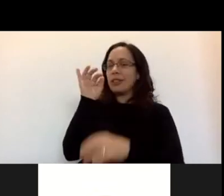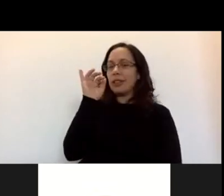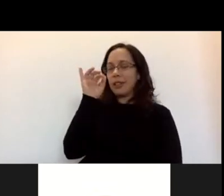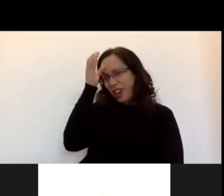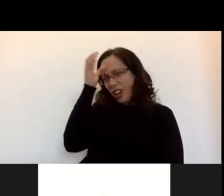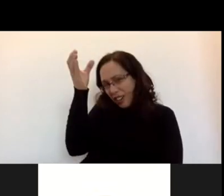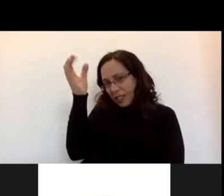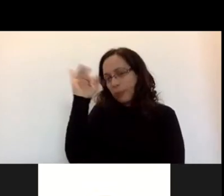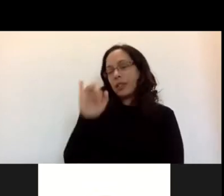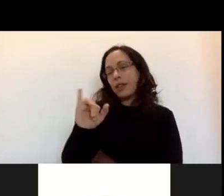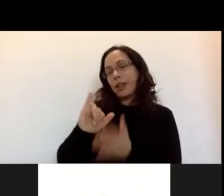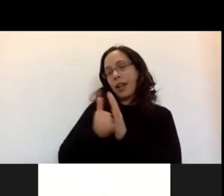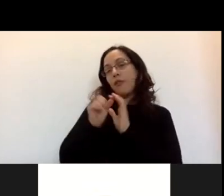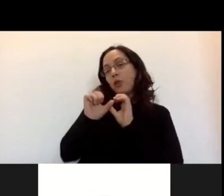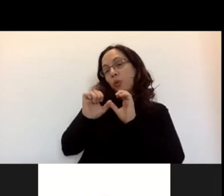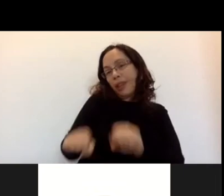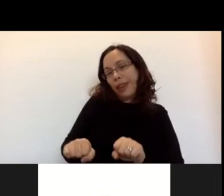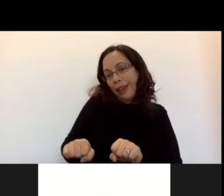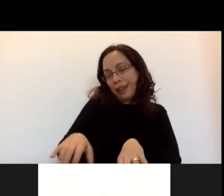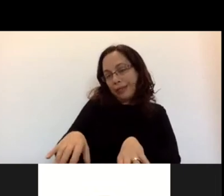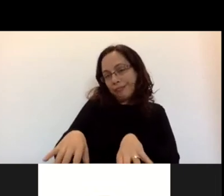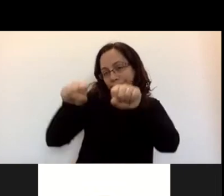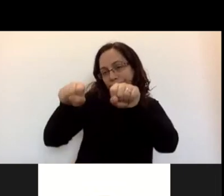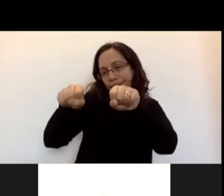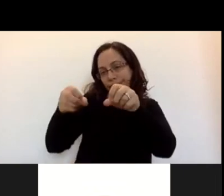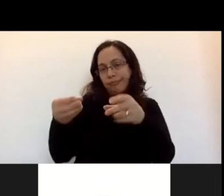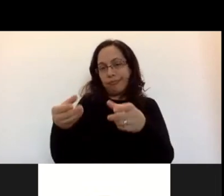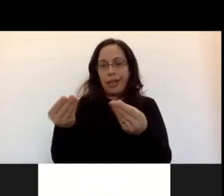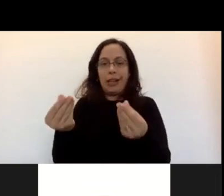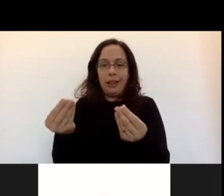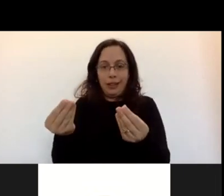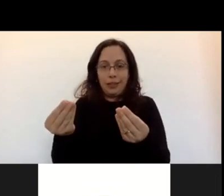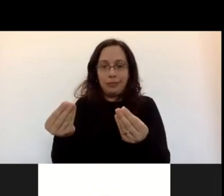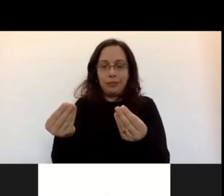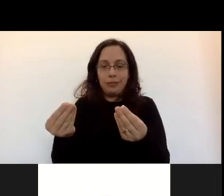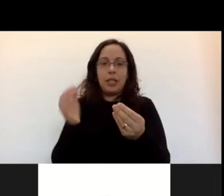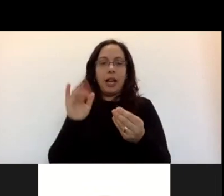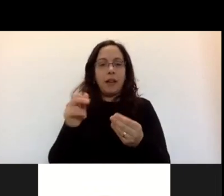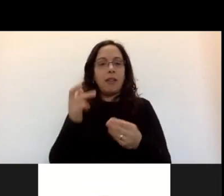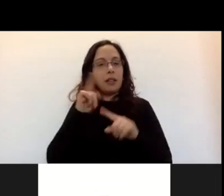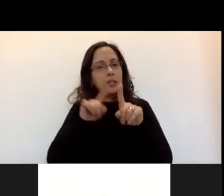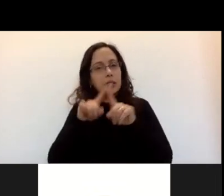it could work in practice that was replicated in different ways and in different imperial settings